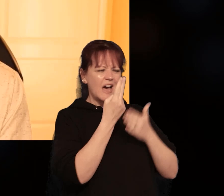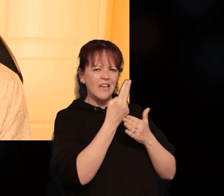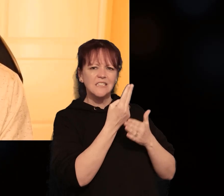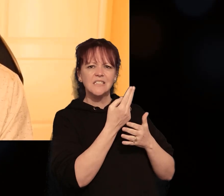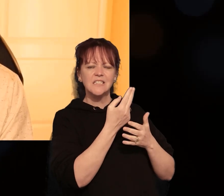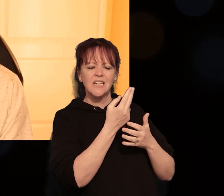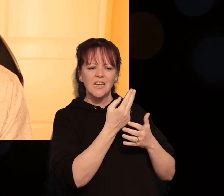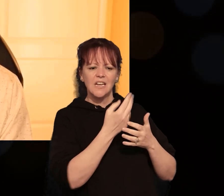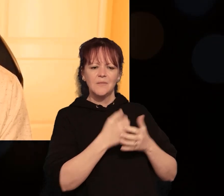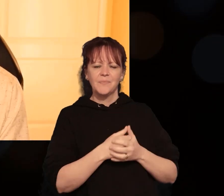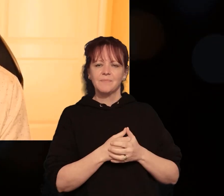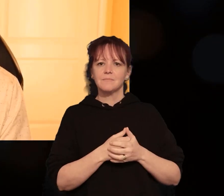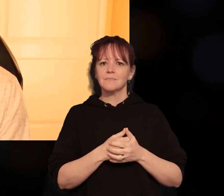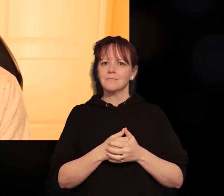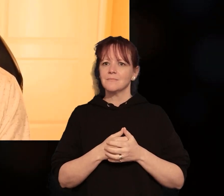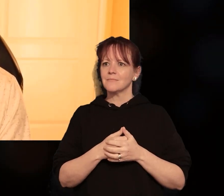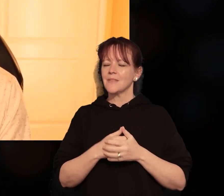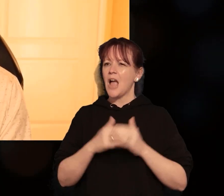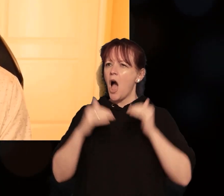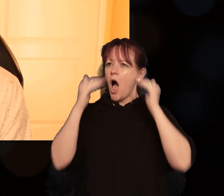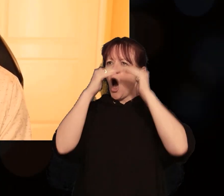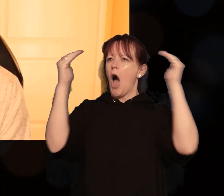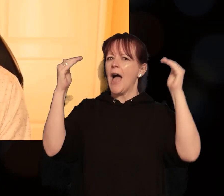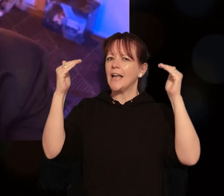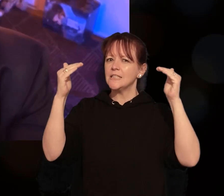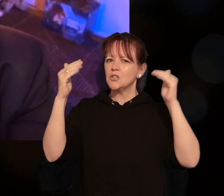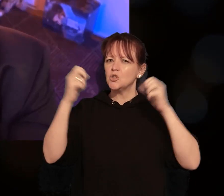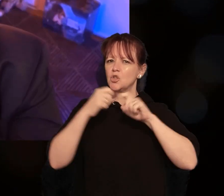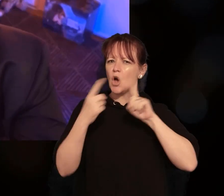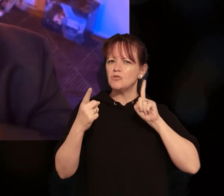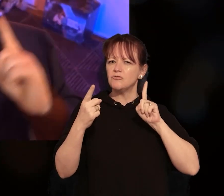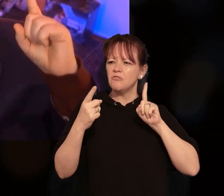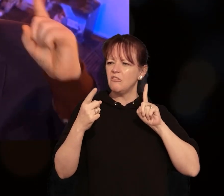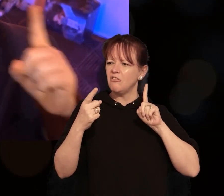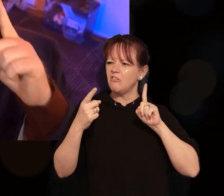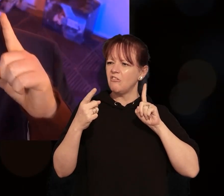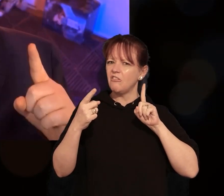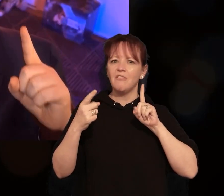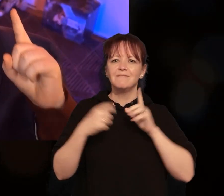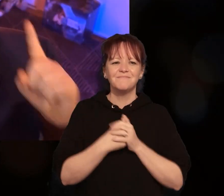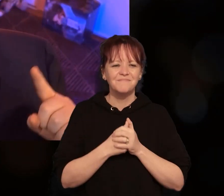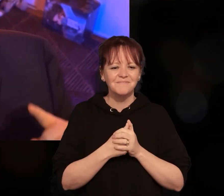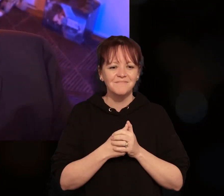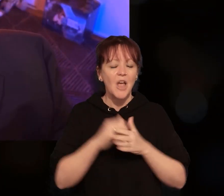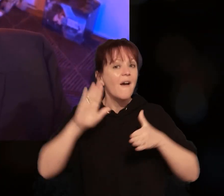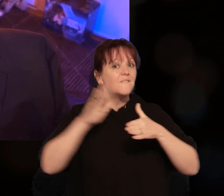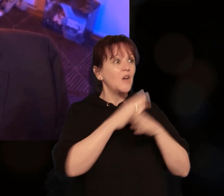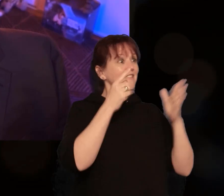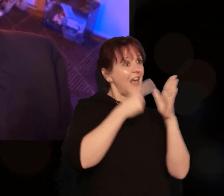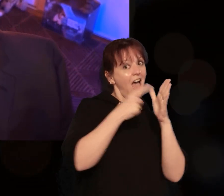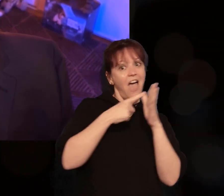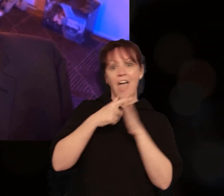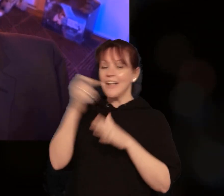QUIRKY MUSIC High contrast modes for... BLOWS RASPBERRY First up is AAA Excellence,